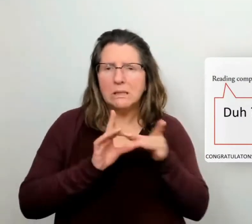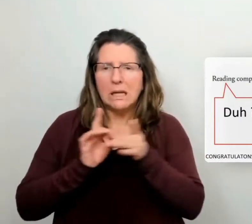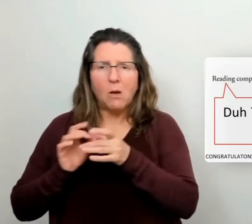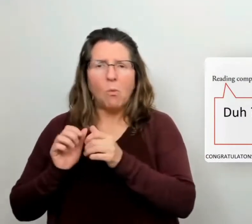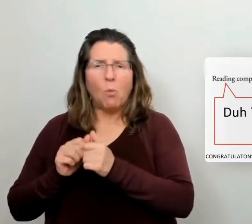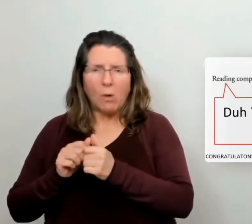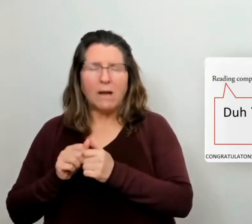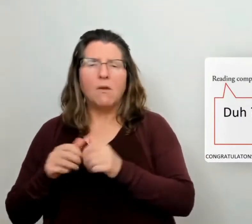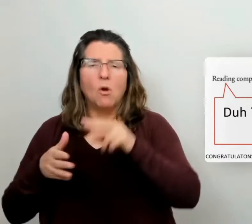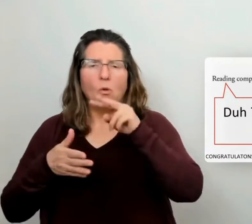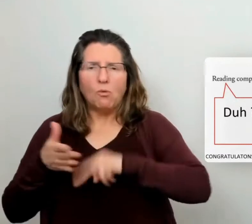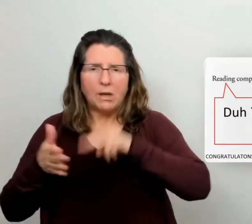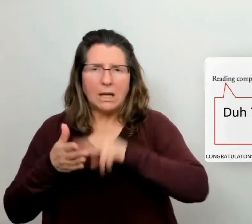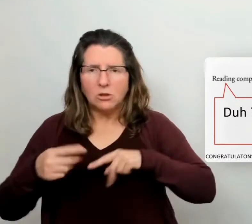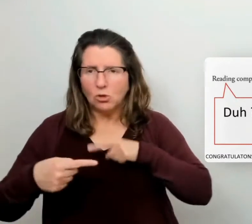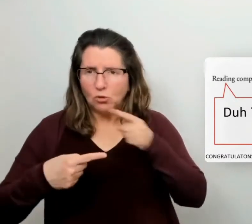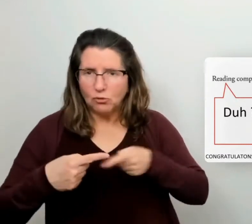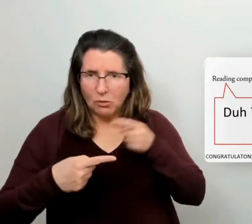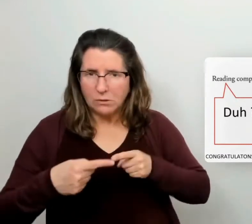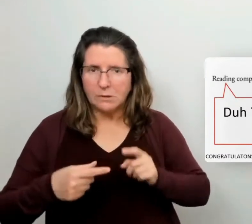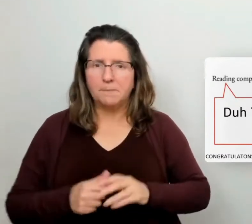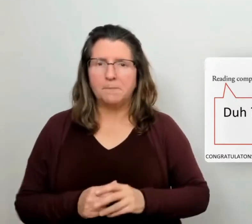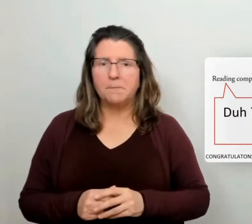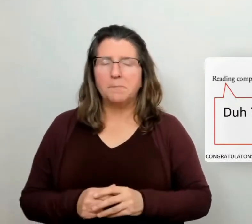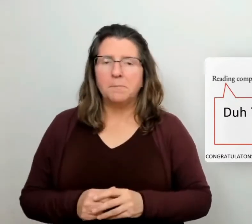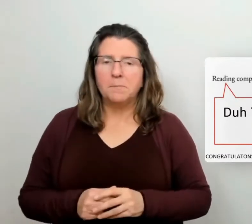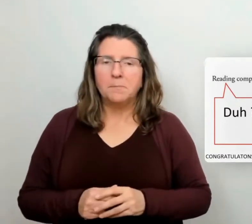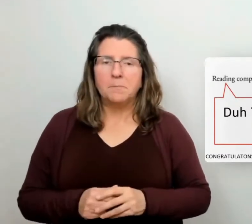What do these reading struggles really entail?